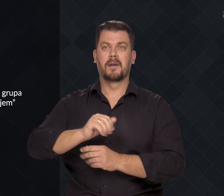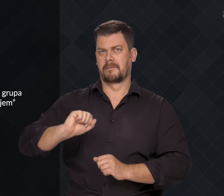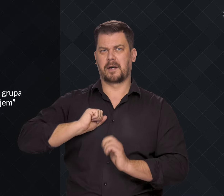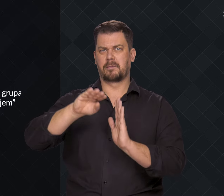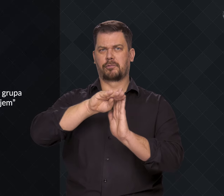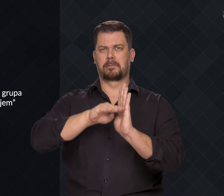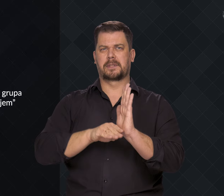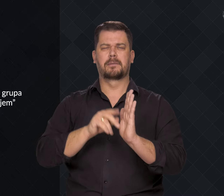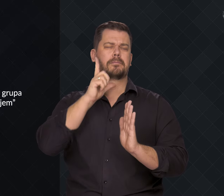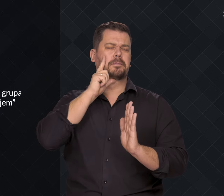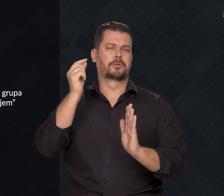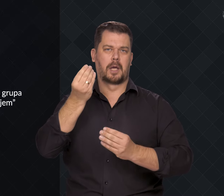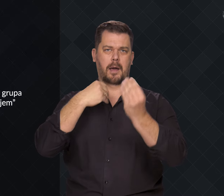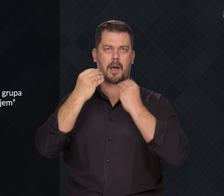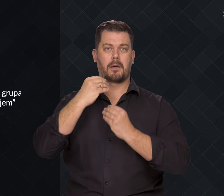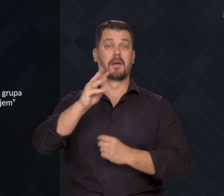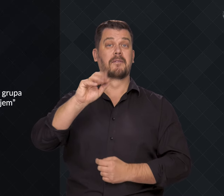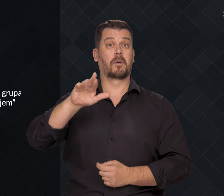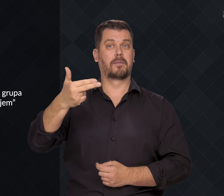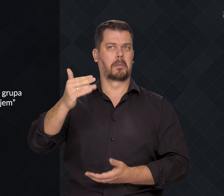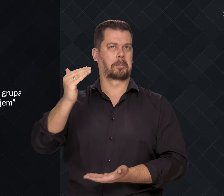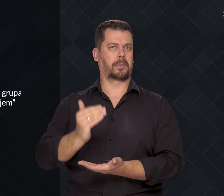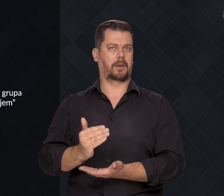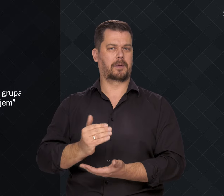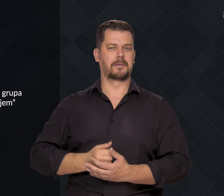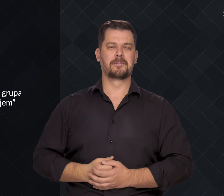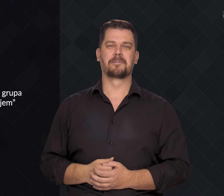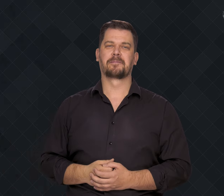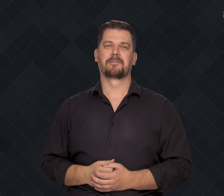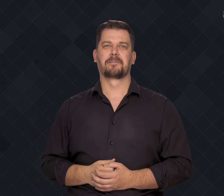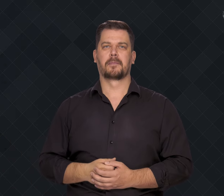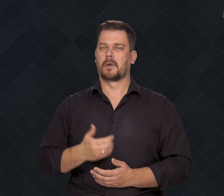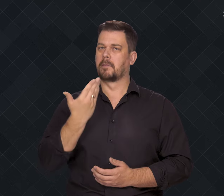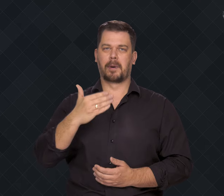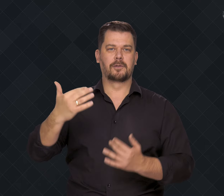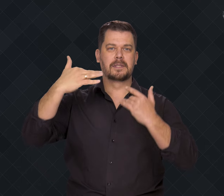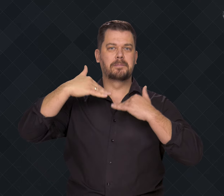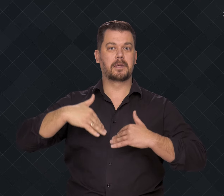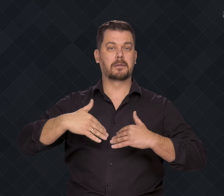or find a great recipe for delicious low-carb food. It can be very inspiring,